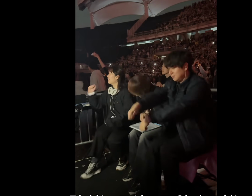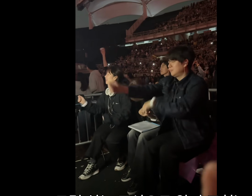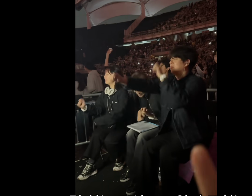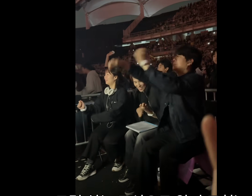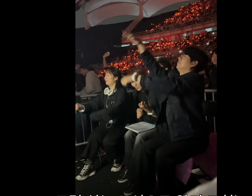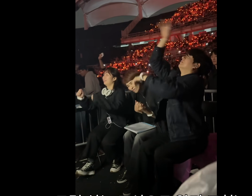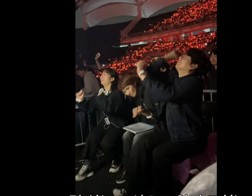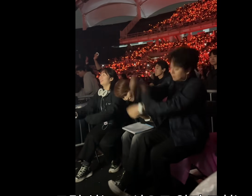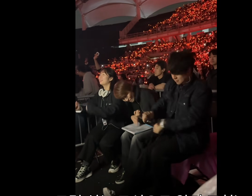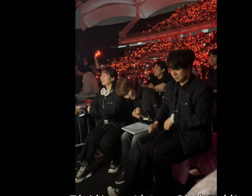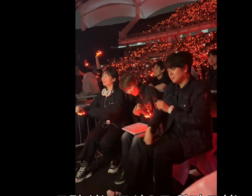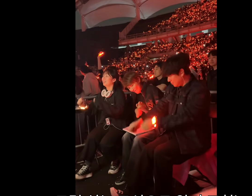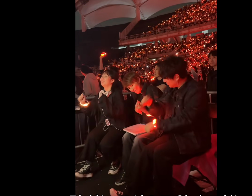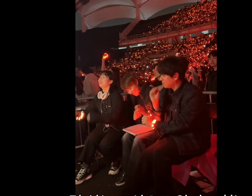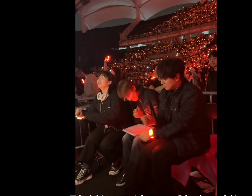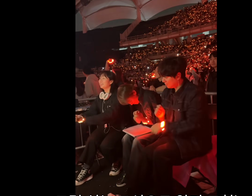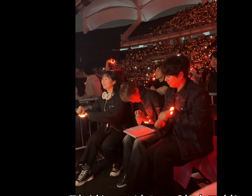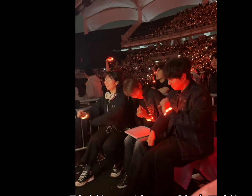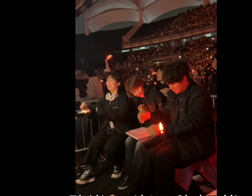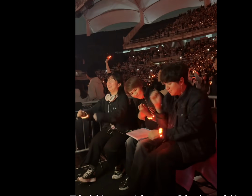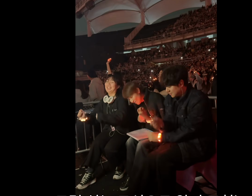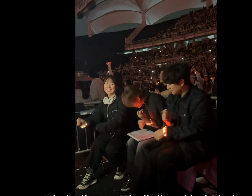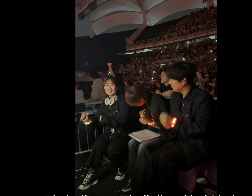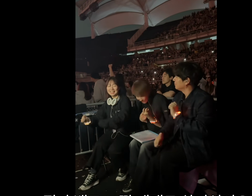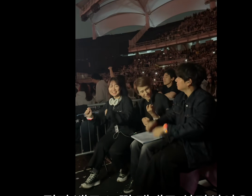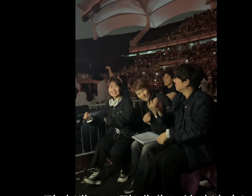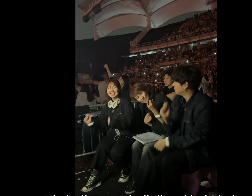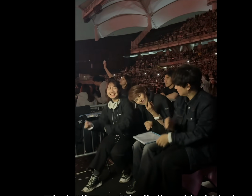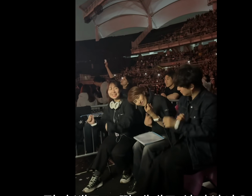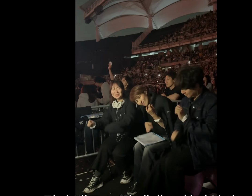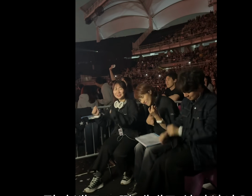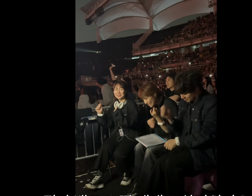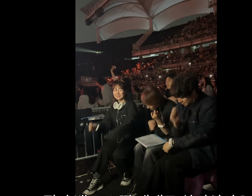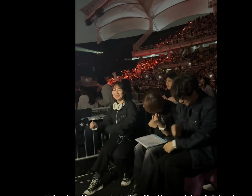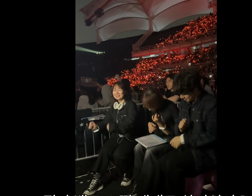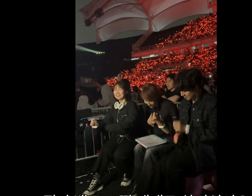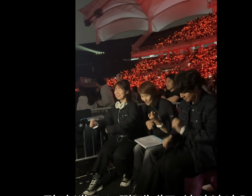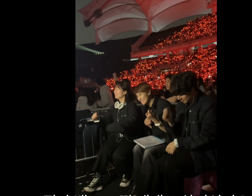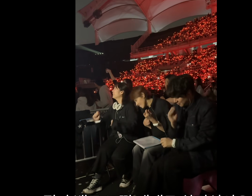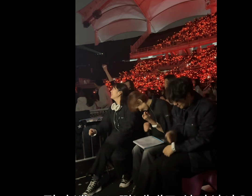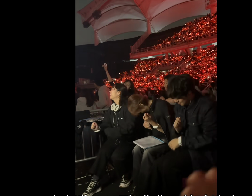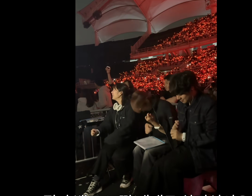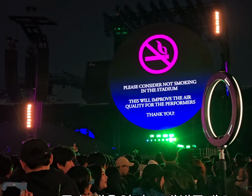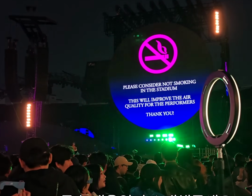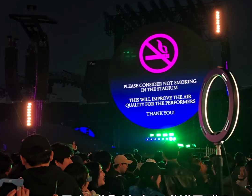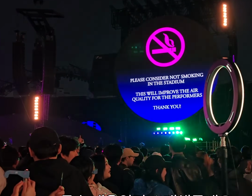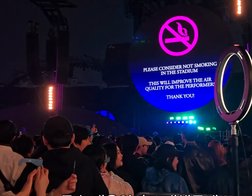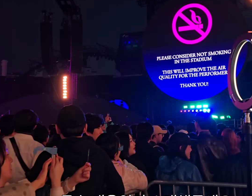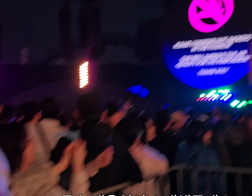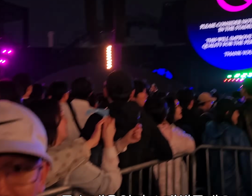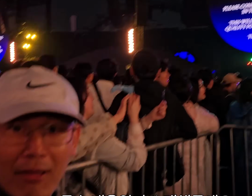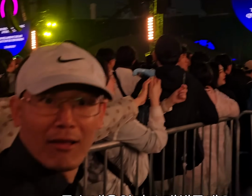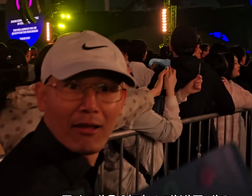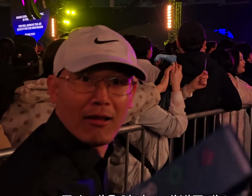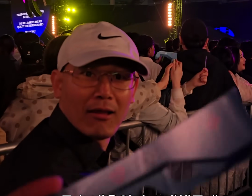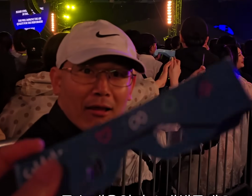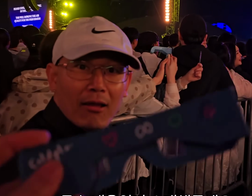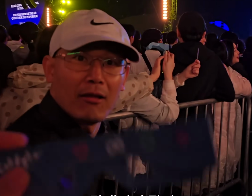and drum beats—like a real band! They nailed the full band experience through sign! Please introduce it to us.